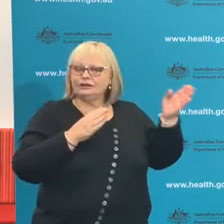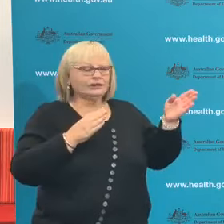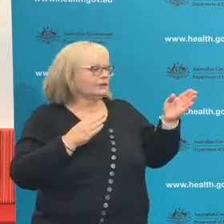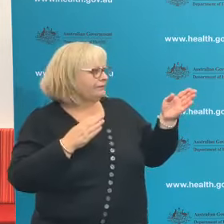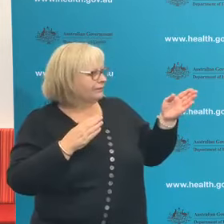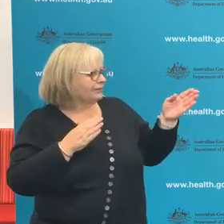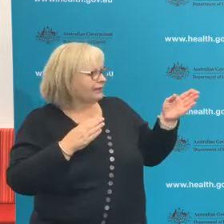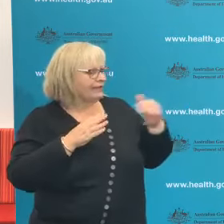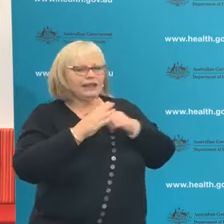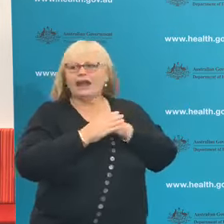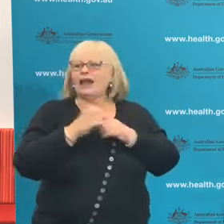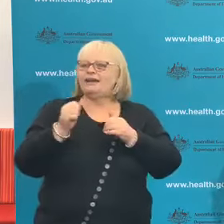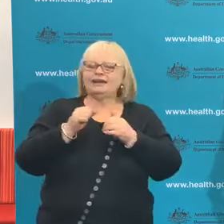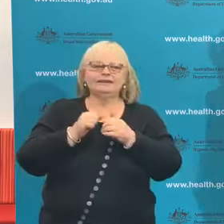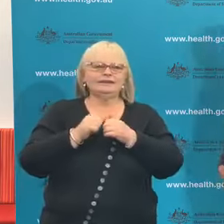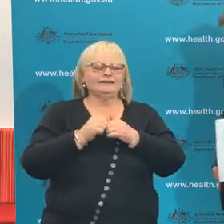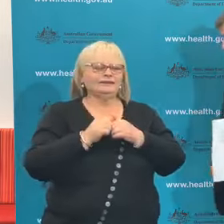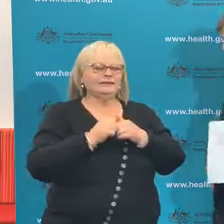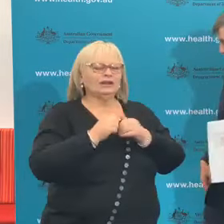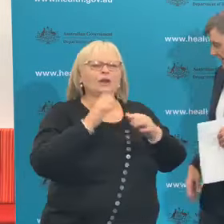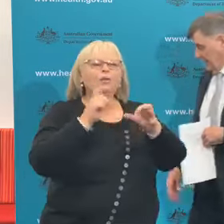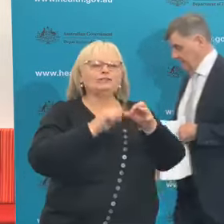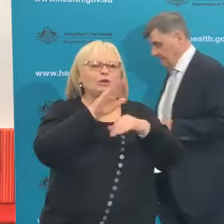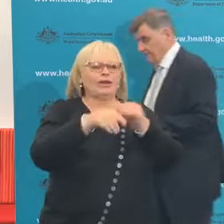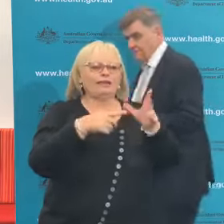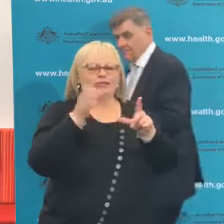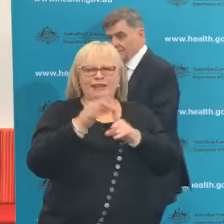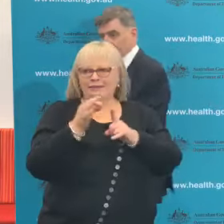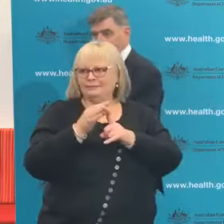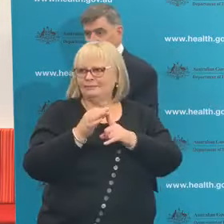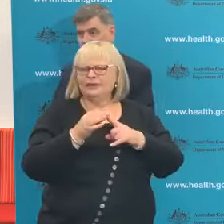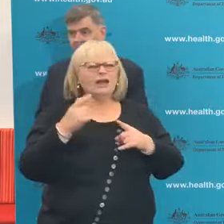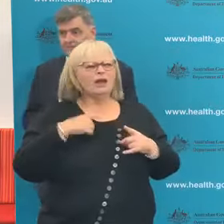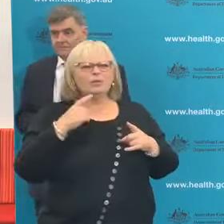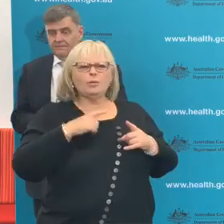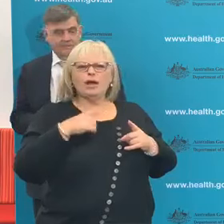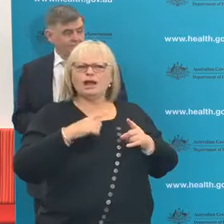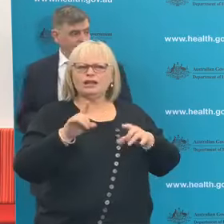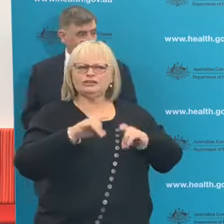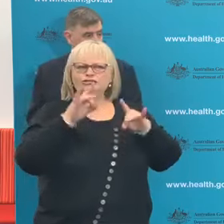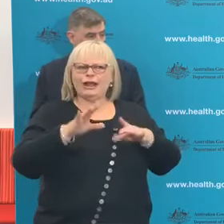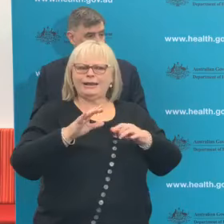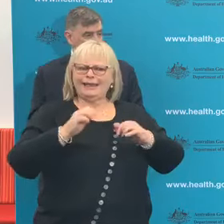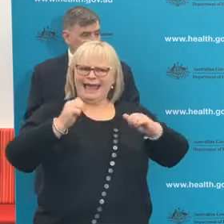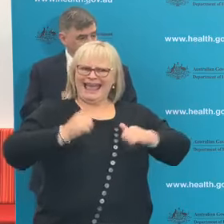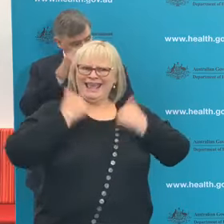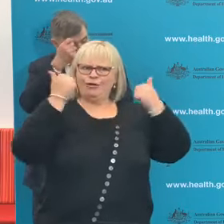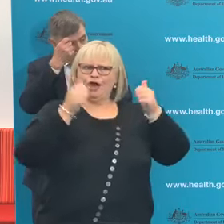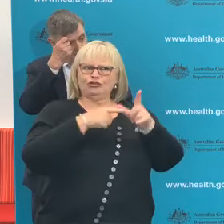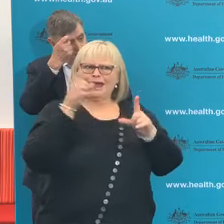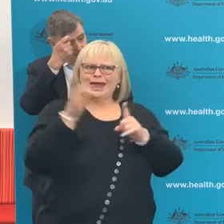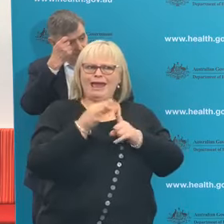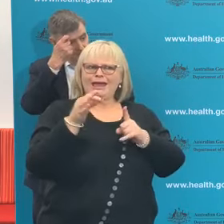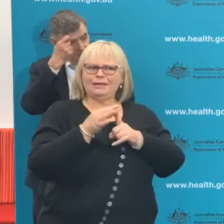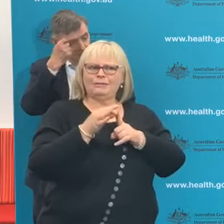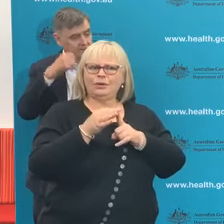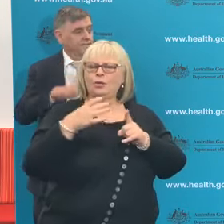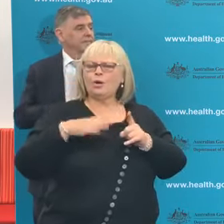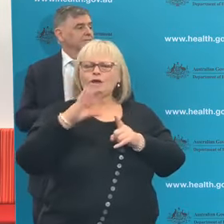Yeah, you can have a question. Why did Australia release it's own app before waiting for Apple's version?